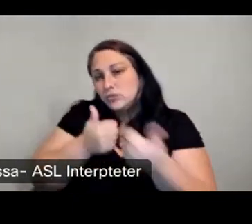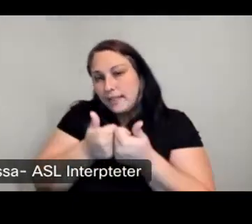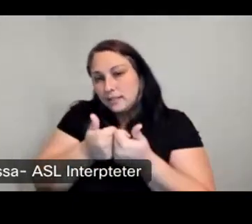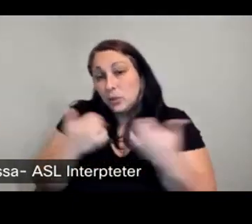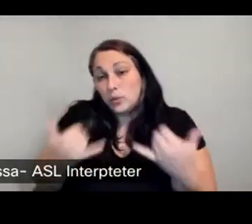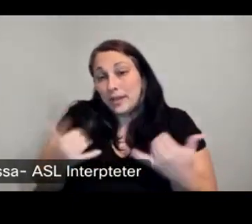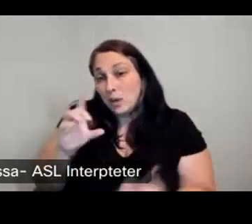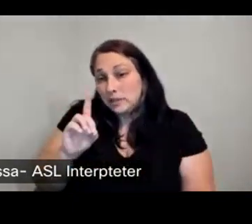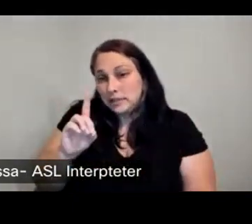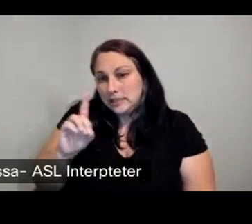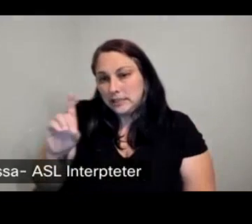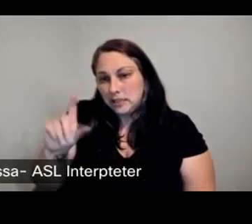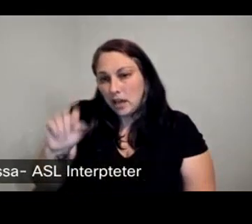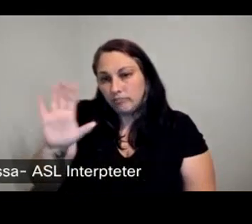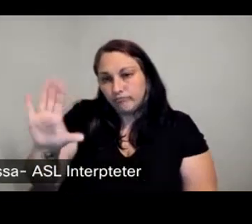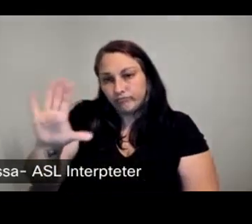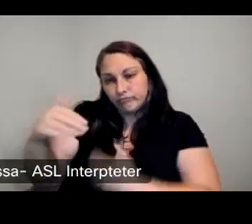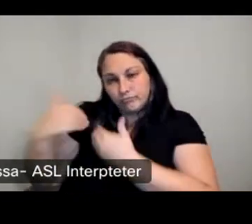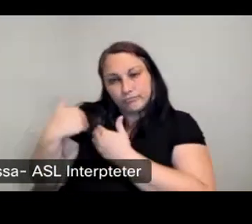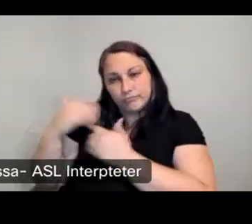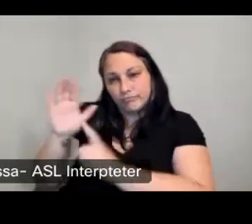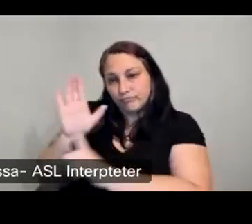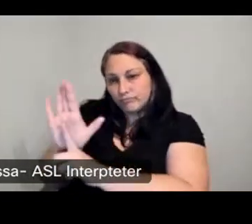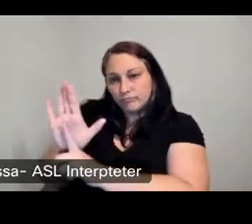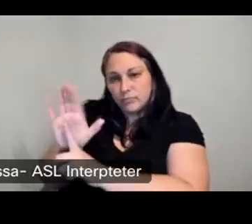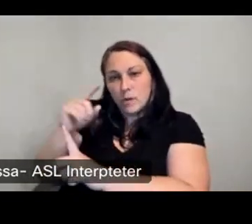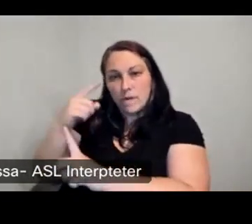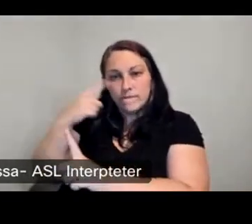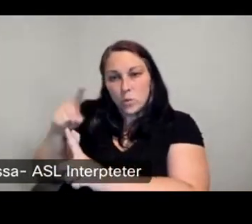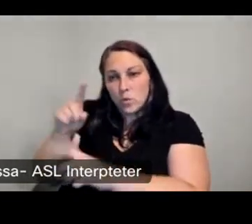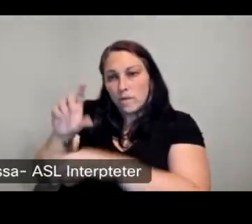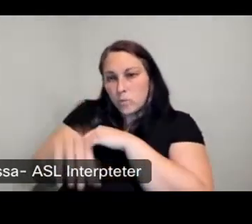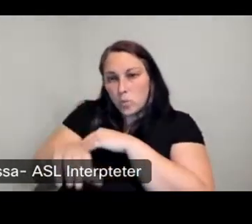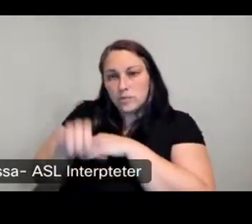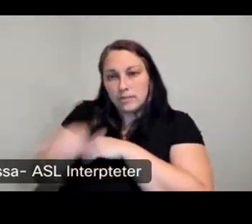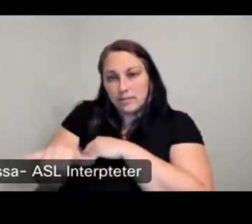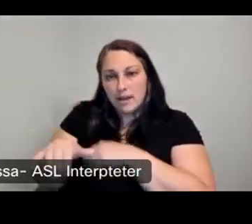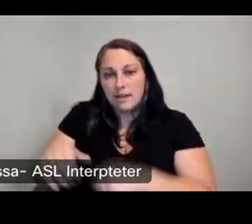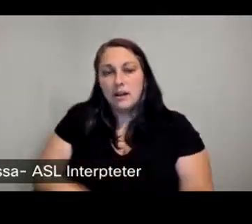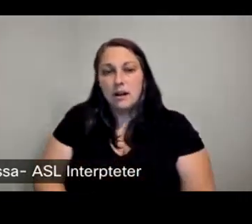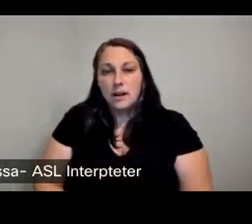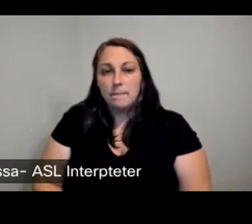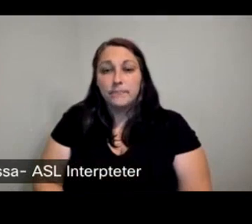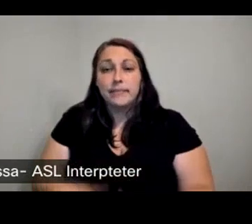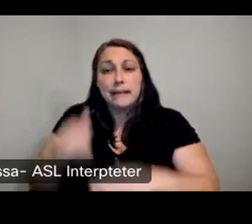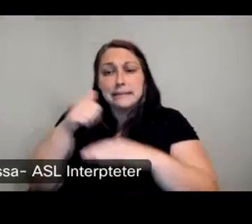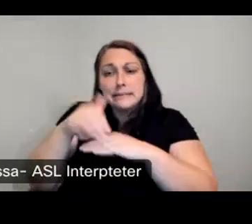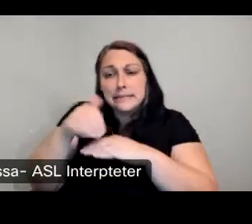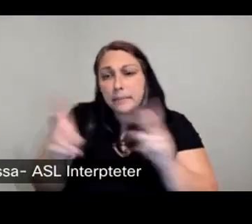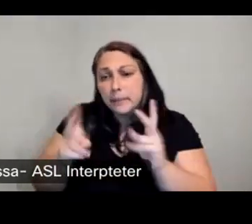but this is um you know they they send people out to enforce but it's not consistent and so